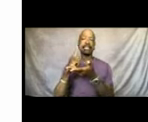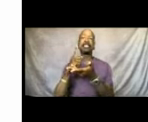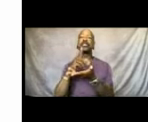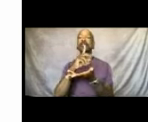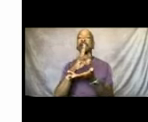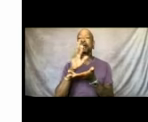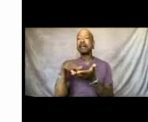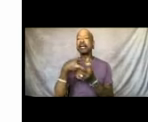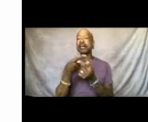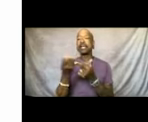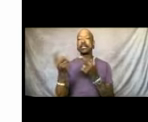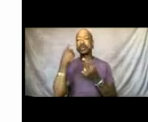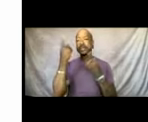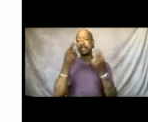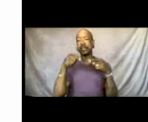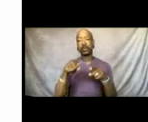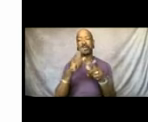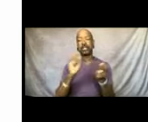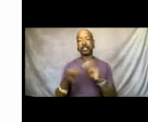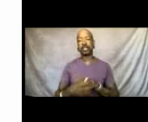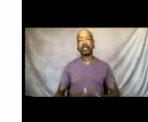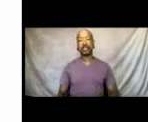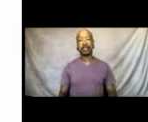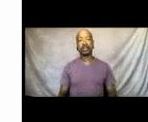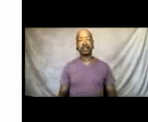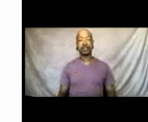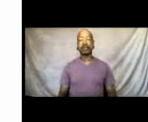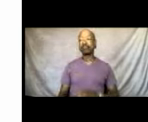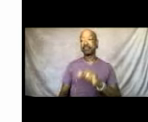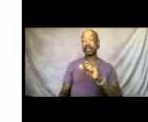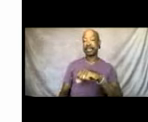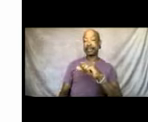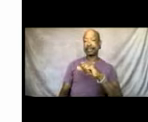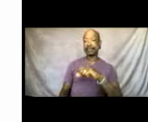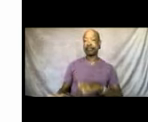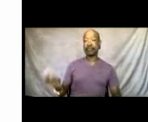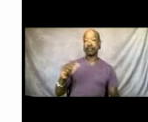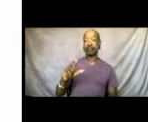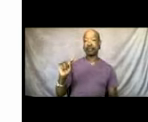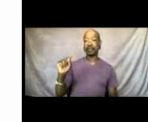And let me hand it over to Tiffany to, you know, briefly talk about things to consider during these changes.